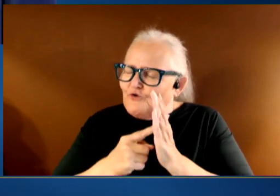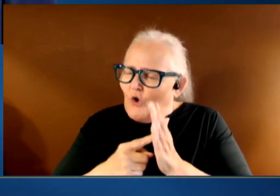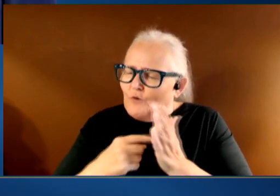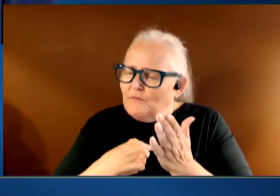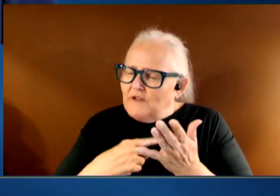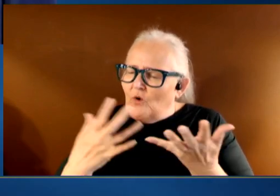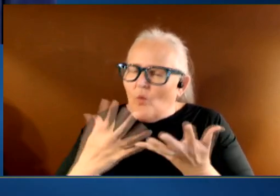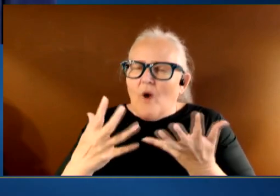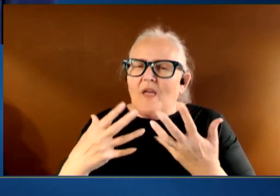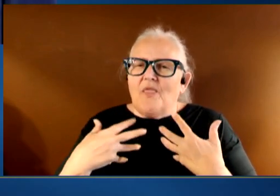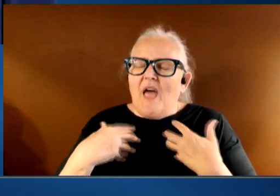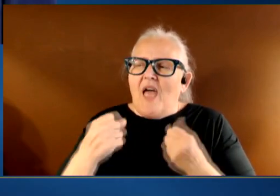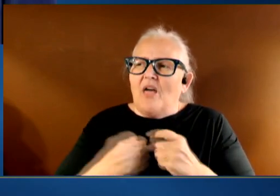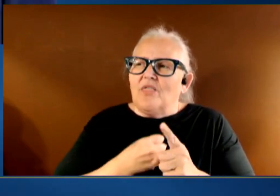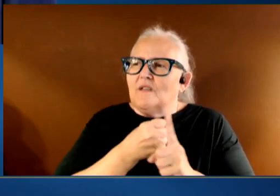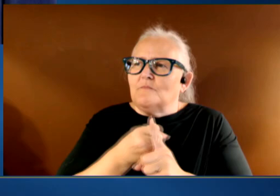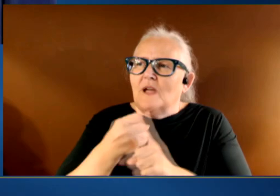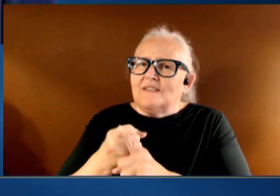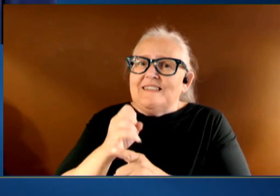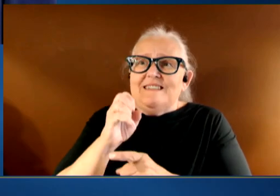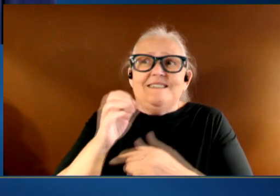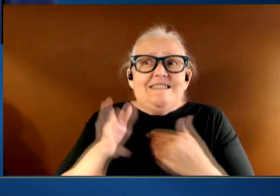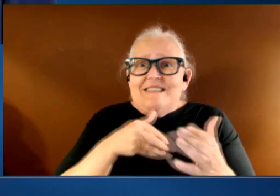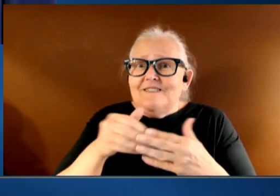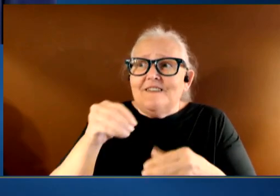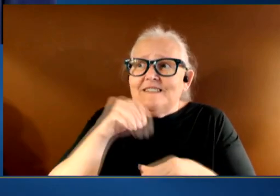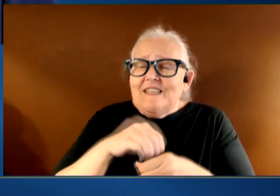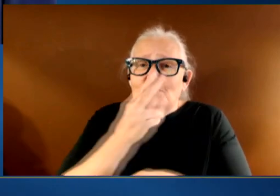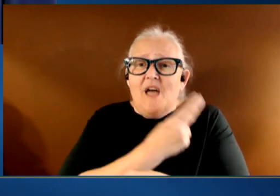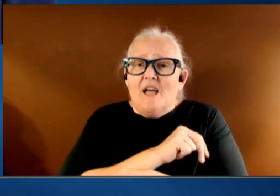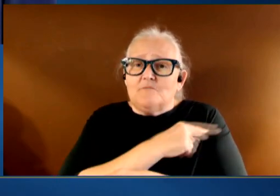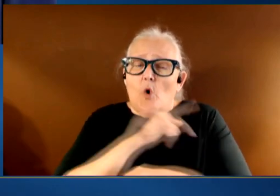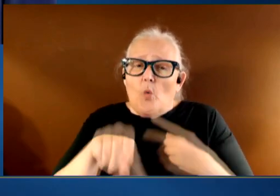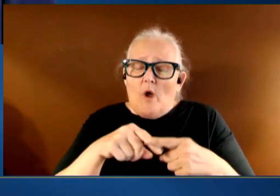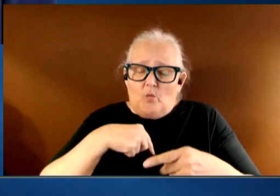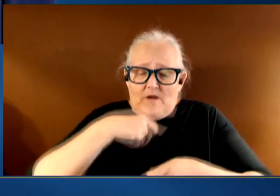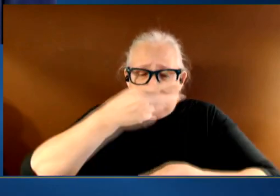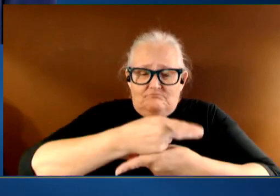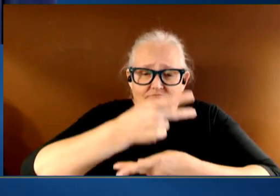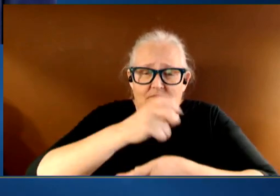even within the hospital, as we care for sickle cell patients at the University of Michigan.